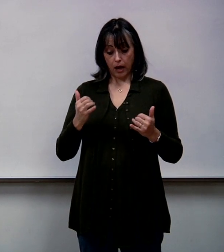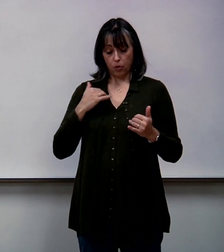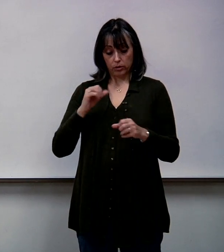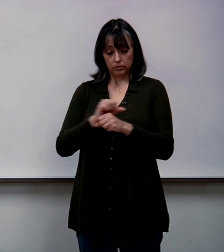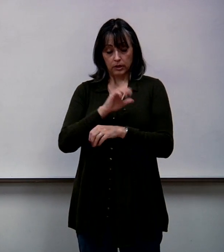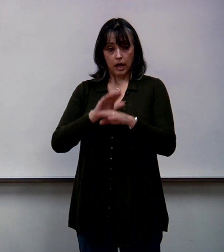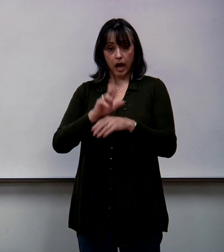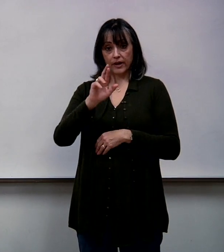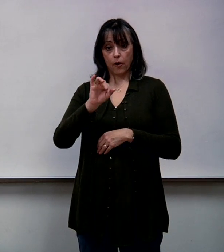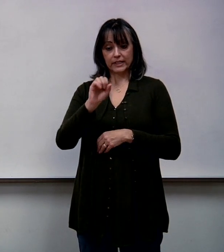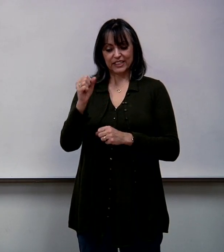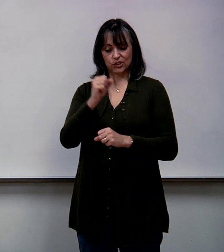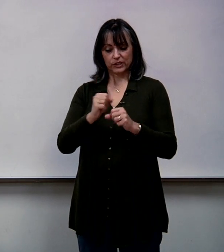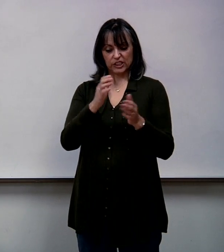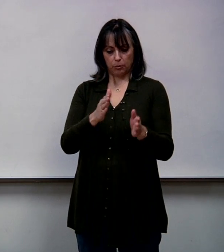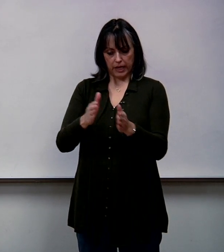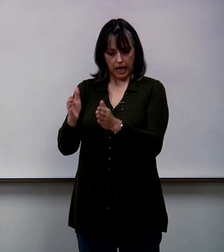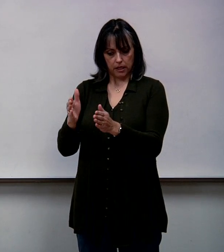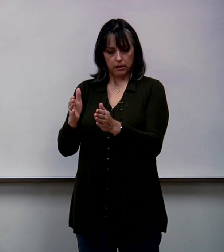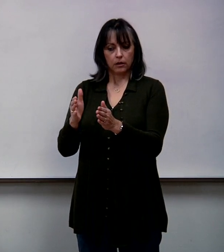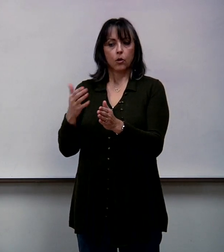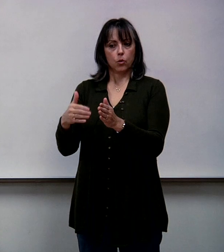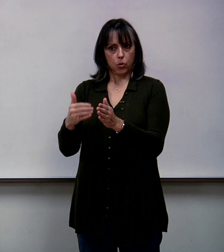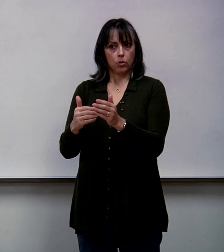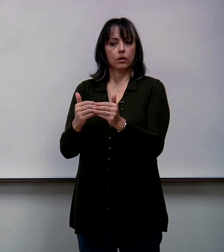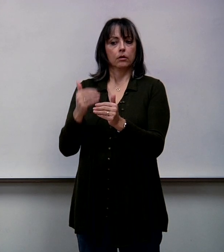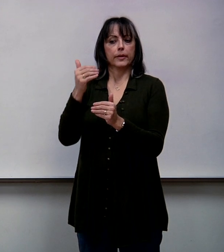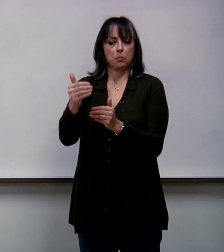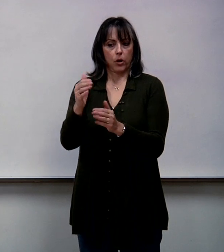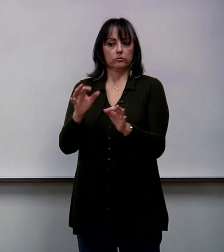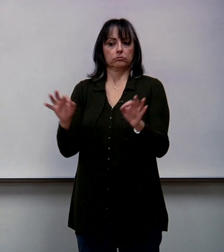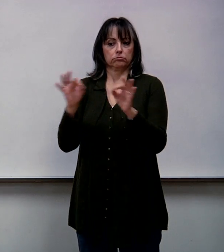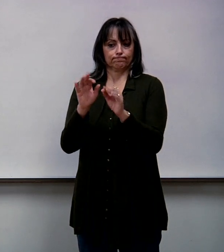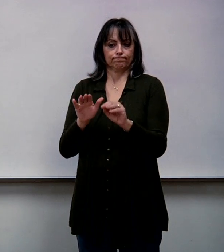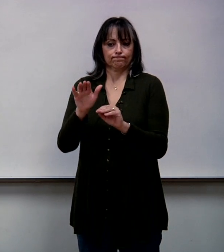So it's the next big step in RIT's movement into the future and we have